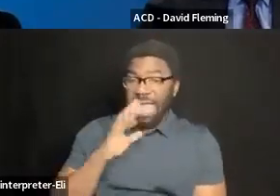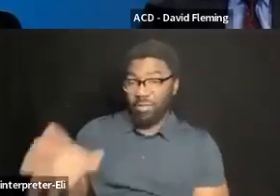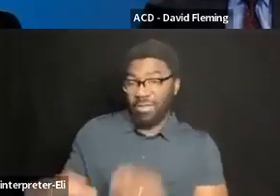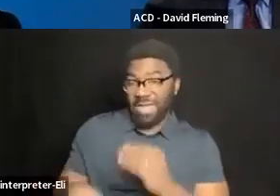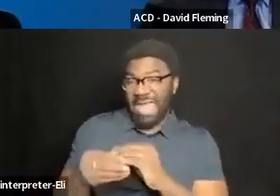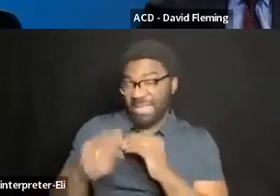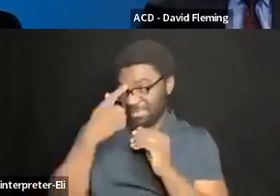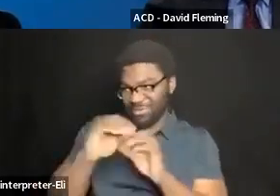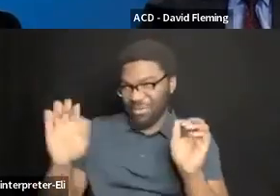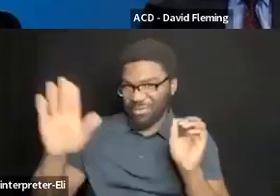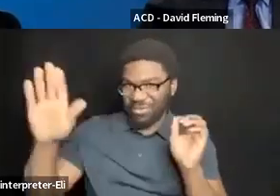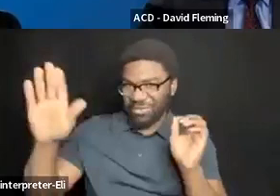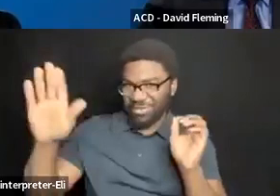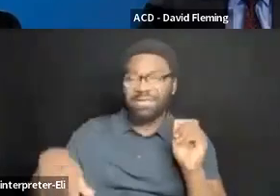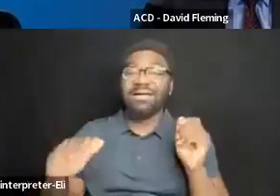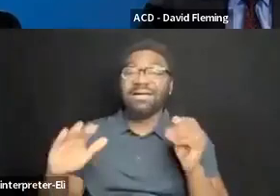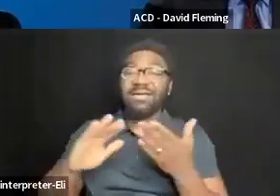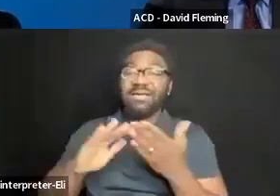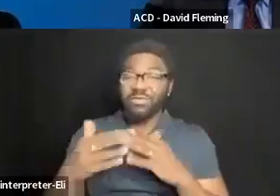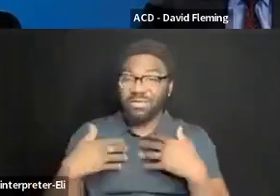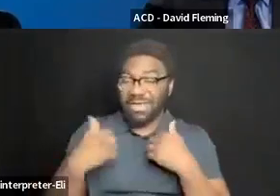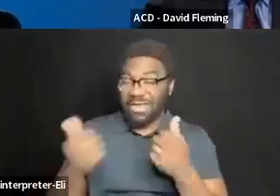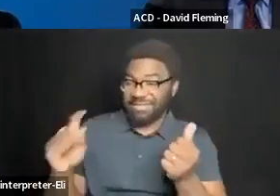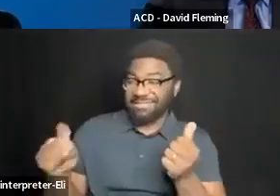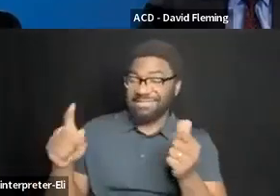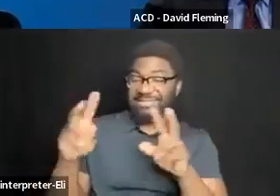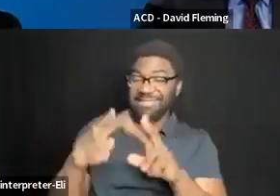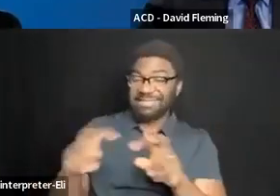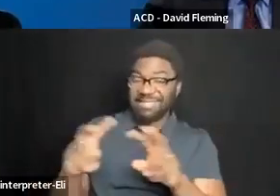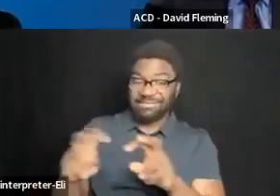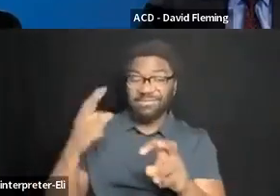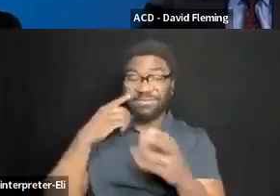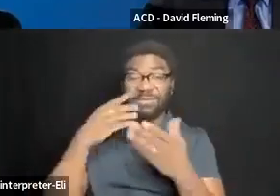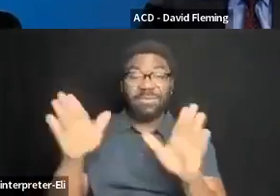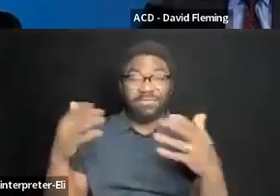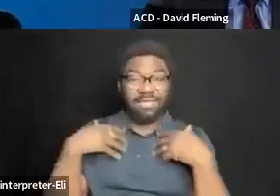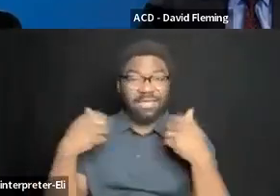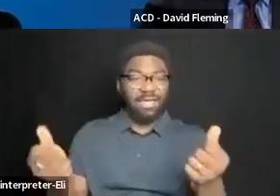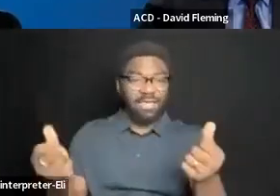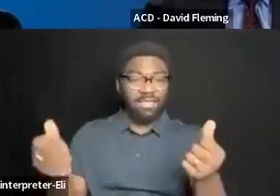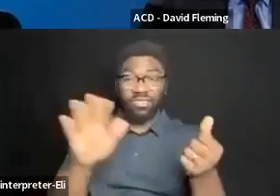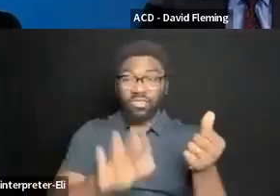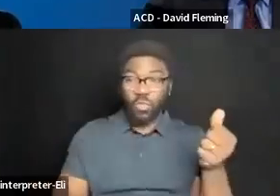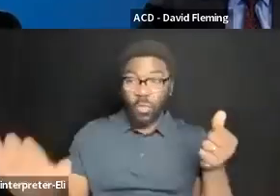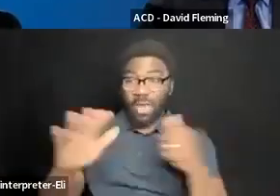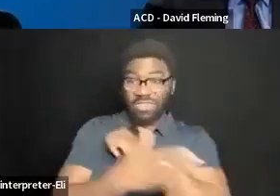but you know the Community Health Needs Assessments that public health agencies are doing throughout the country actually do, many of them are using these kind